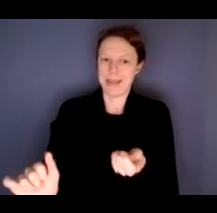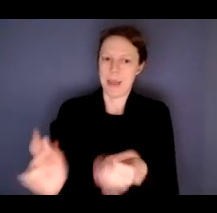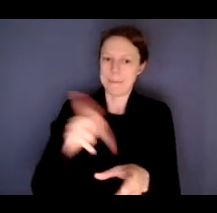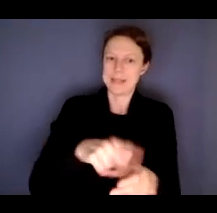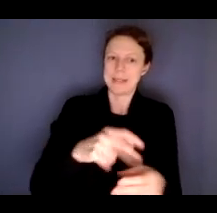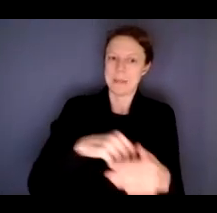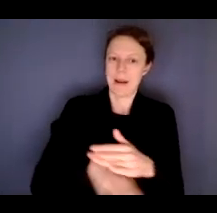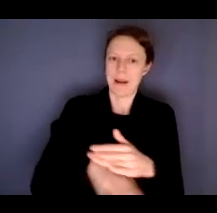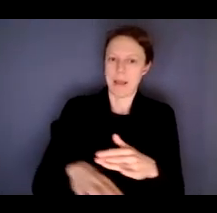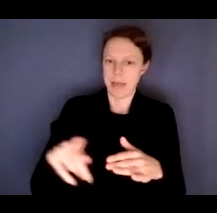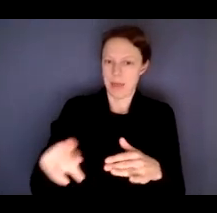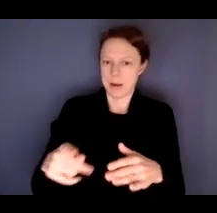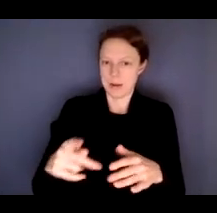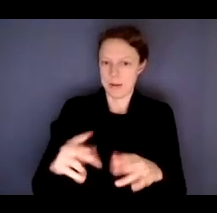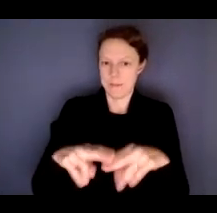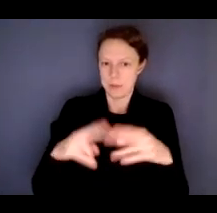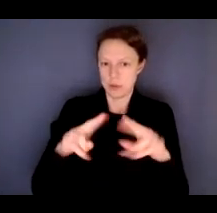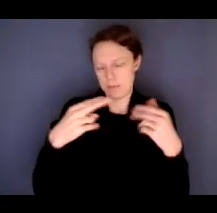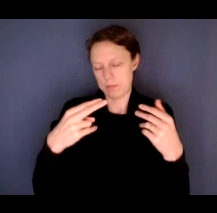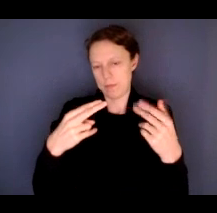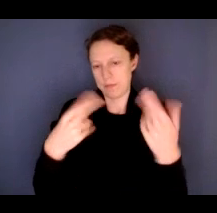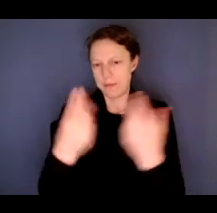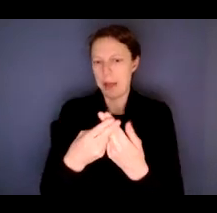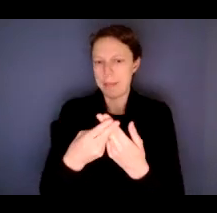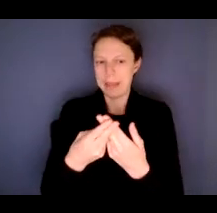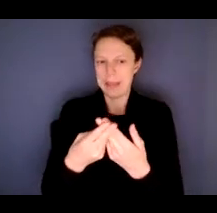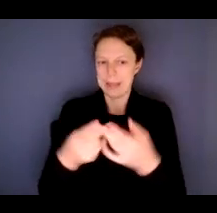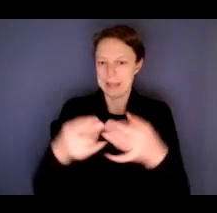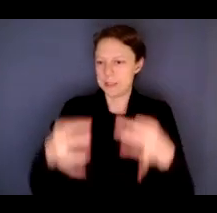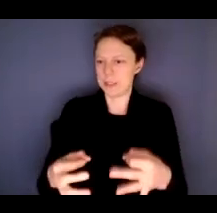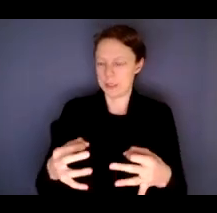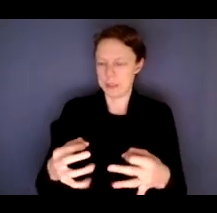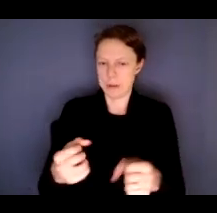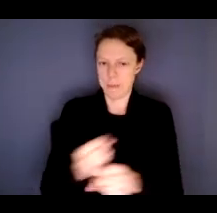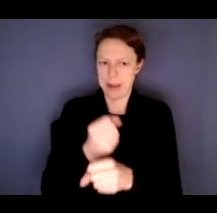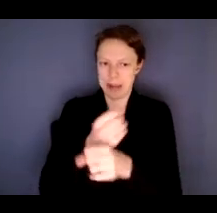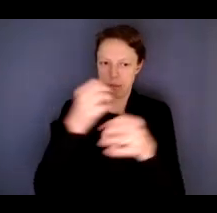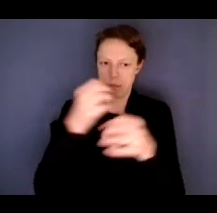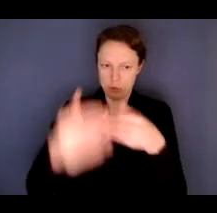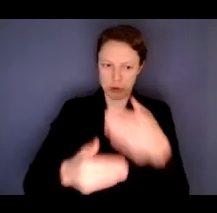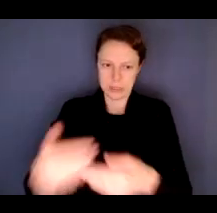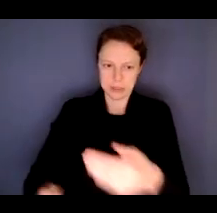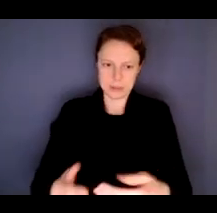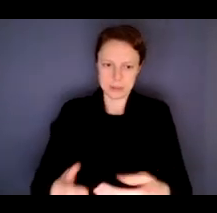decision-making process. That's really important because it ensures that the practices that are